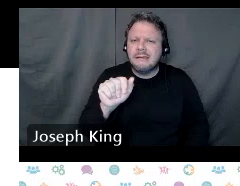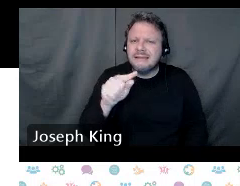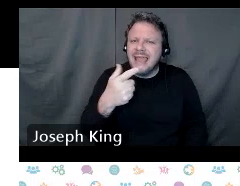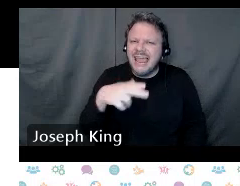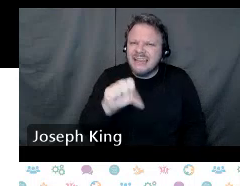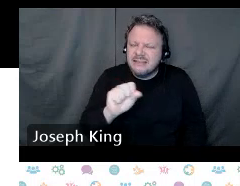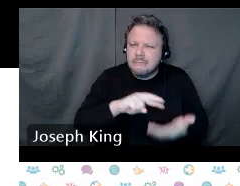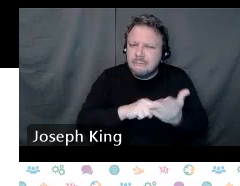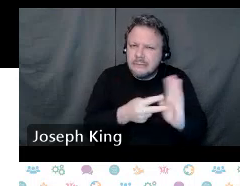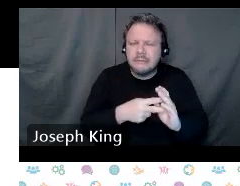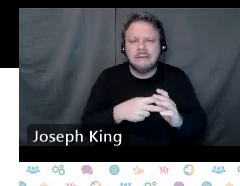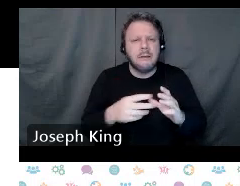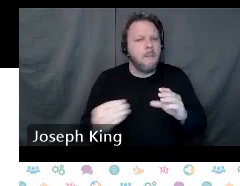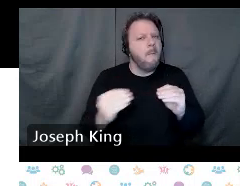This is more than a plan.